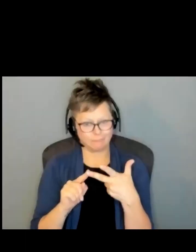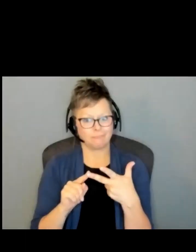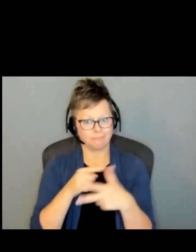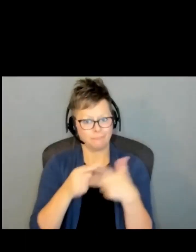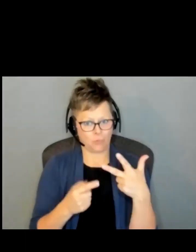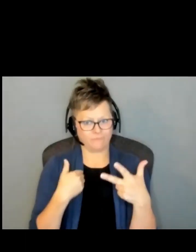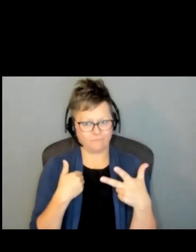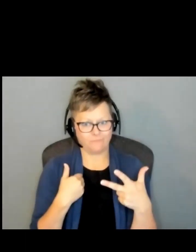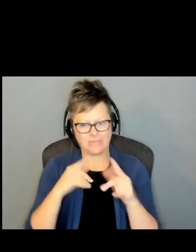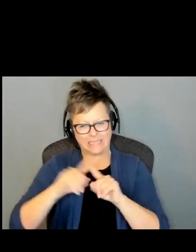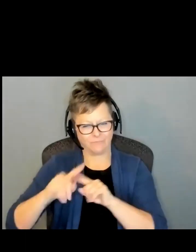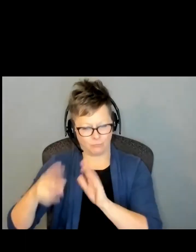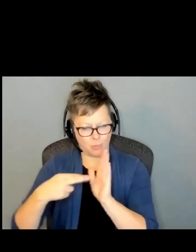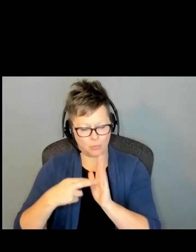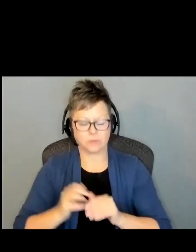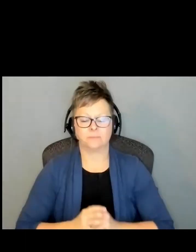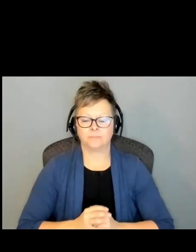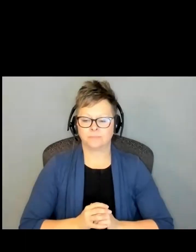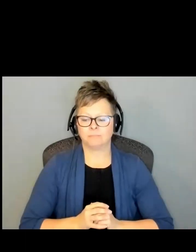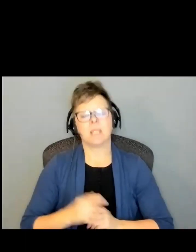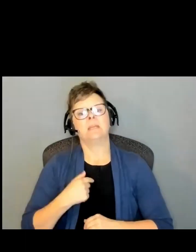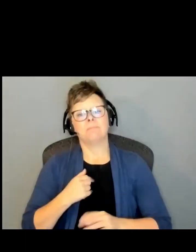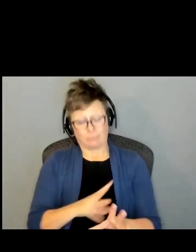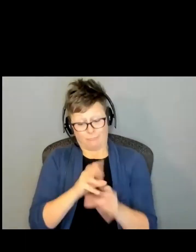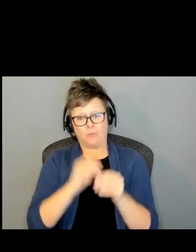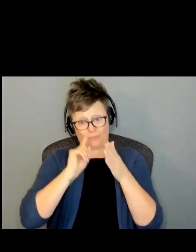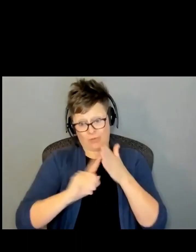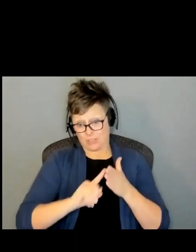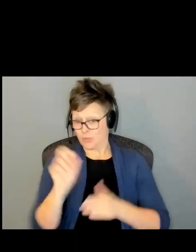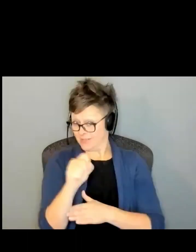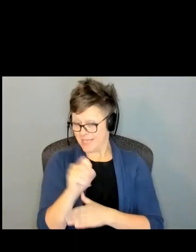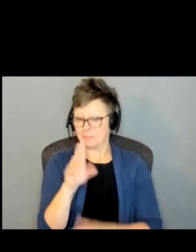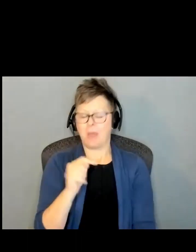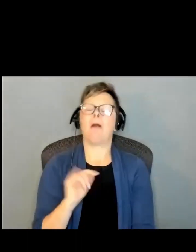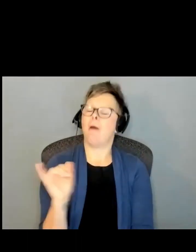In terms of my contributions to research, I am in a unique position whereby my practice